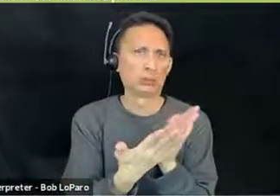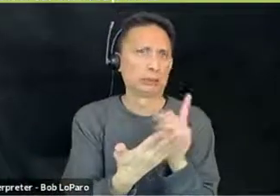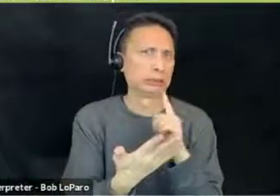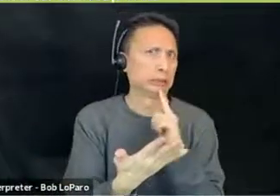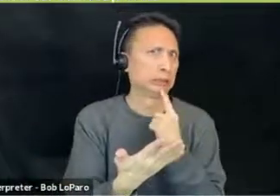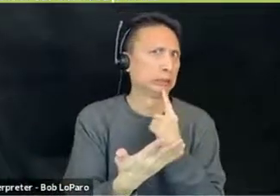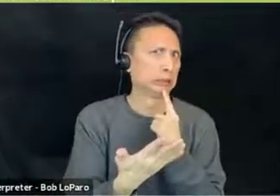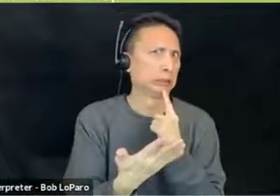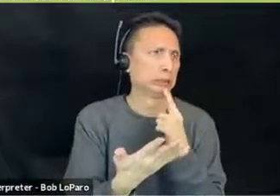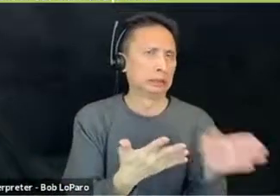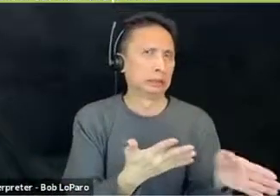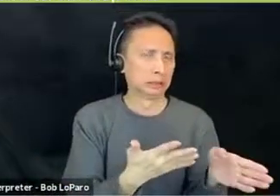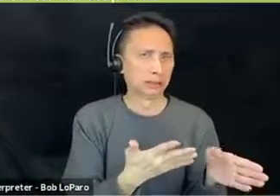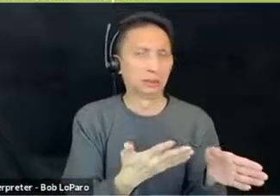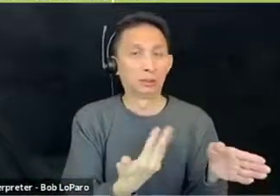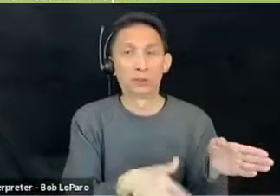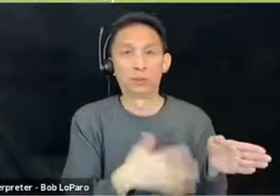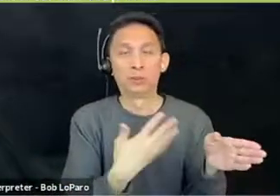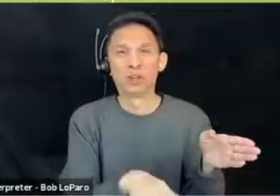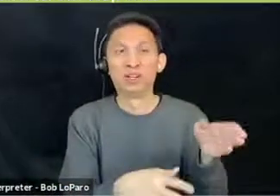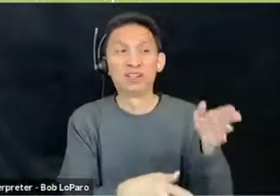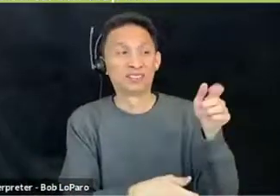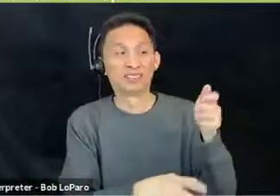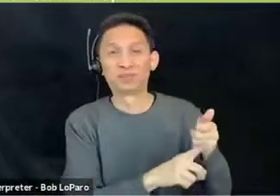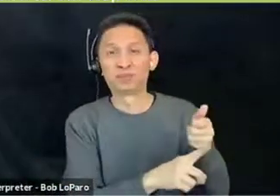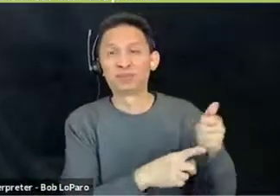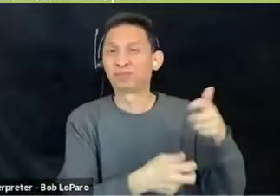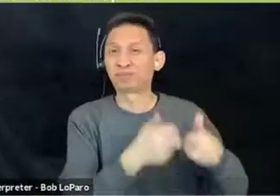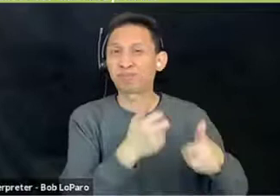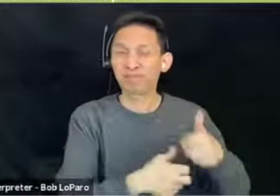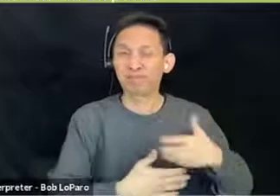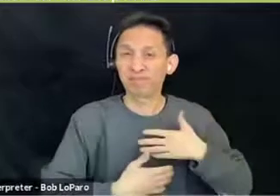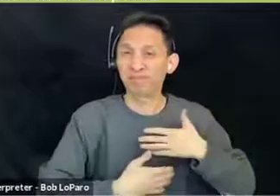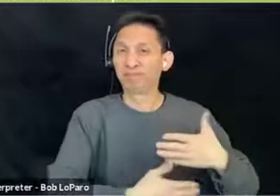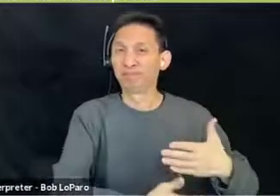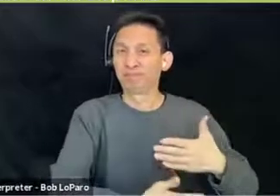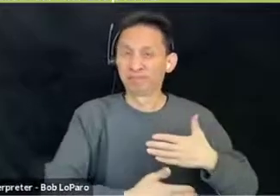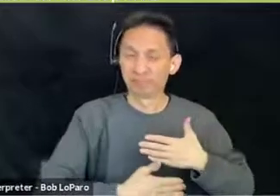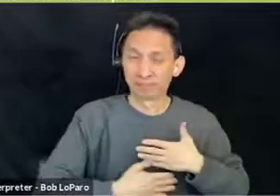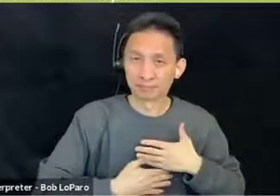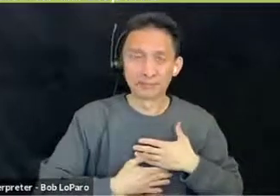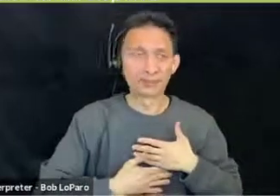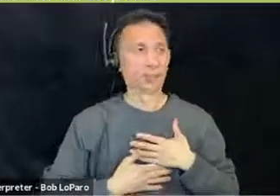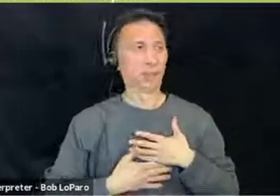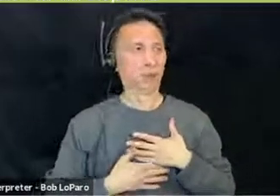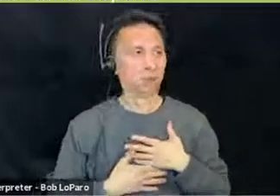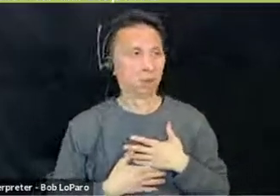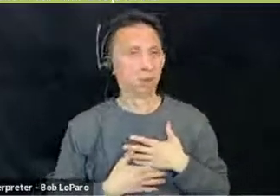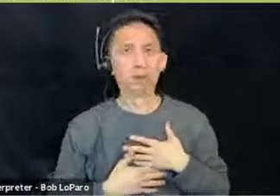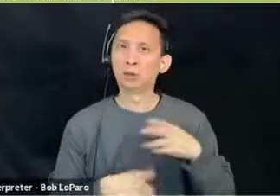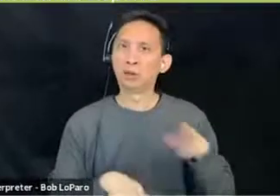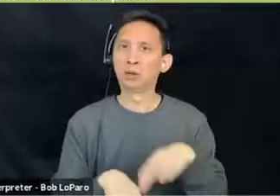they have difficulties maintaining their respiratory function.